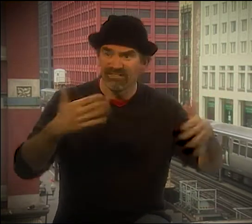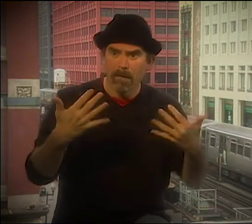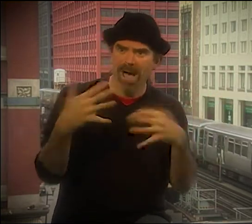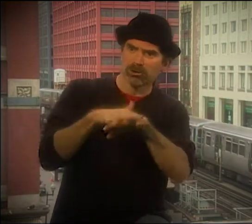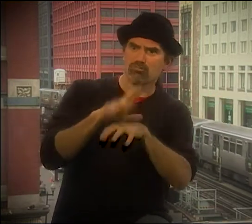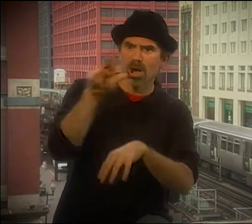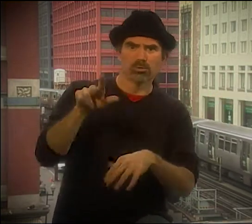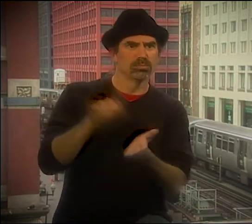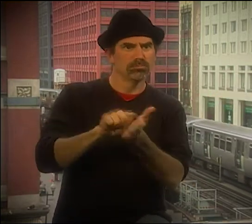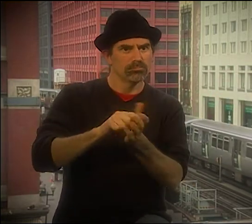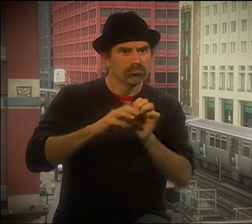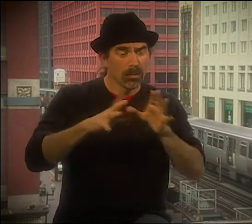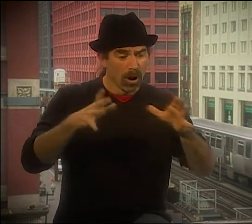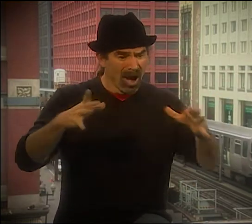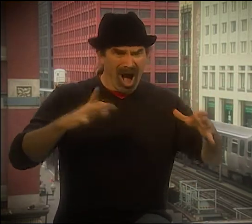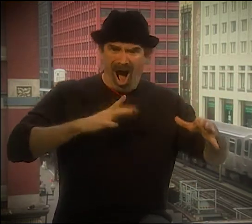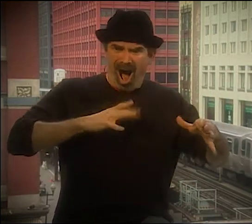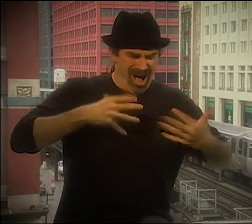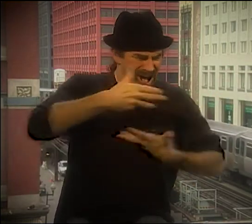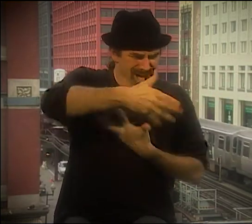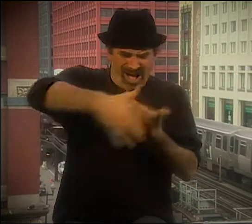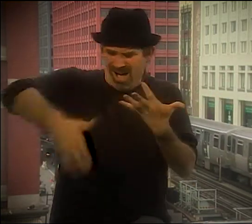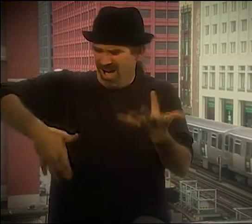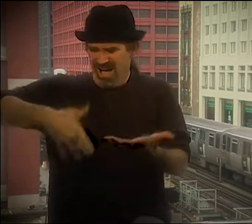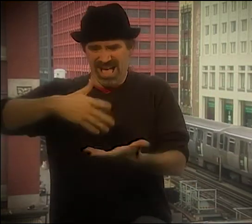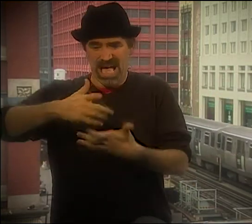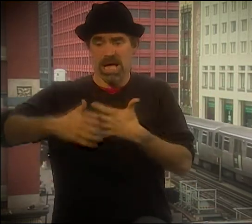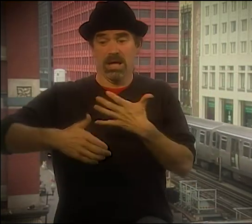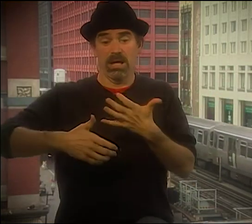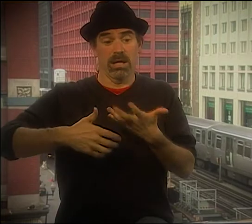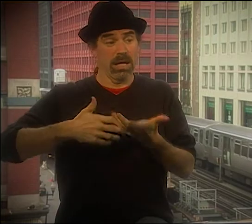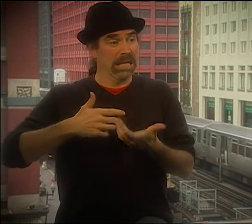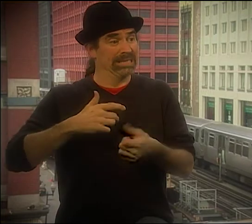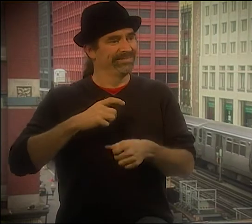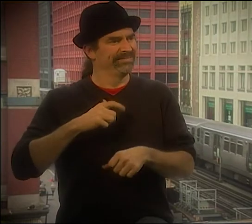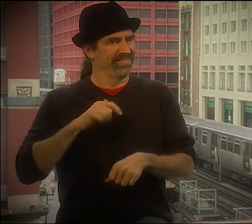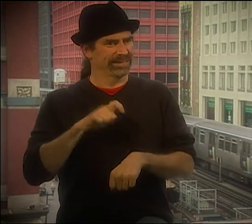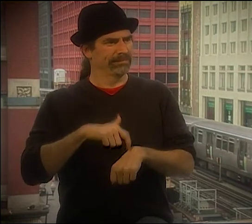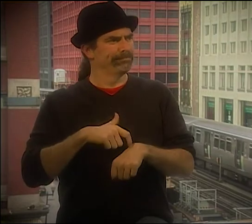IT WASN'T CALLED ASL POETRY YET. SO THERE WERE ARTICLES IN THE NEWSPAPERS, MAINSTREAM